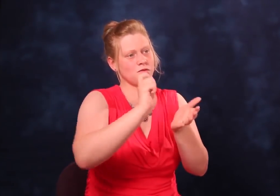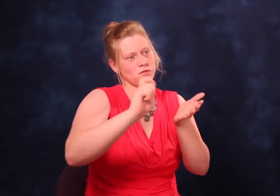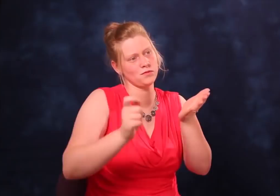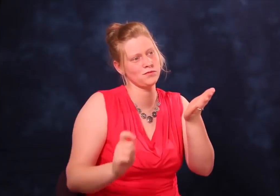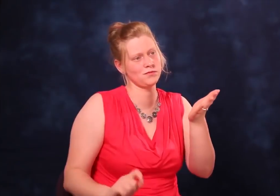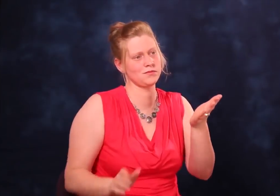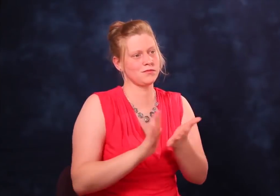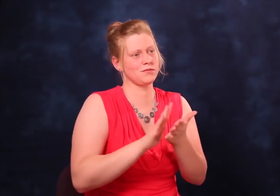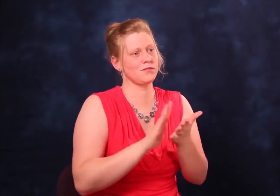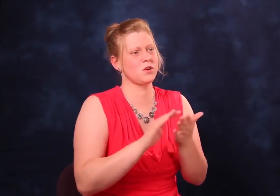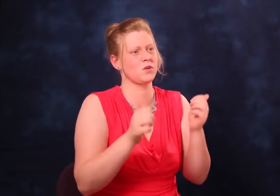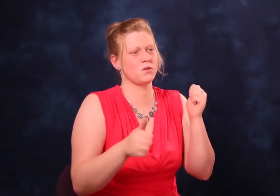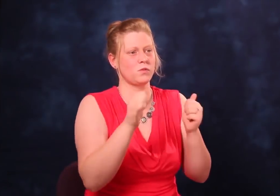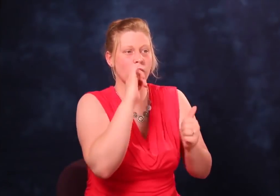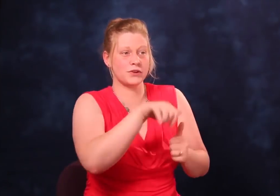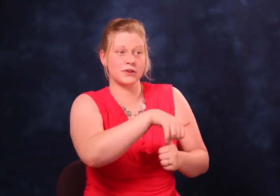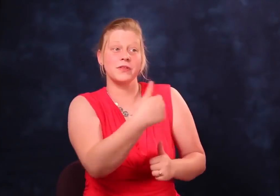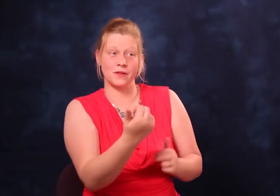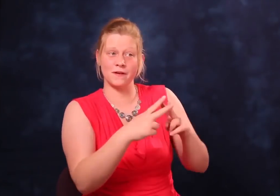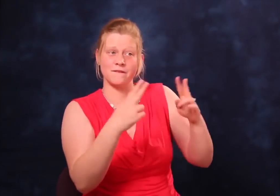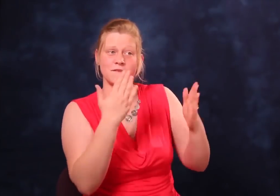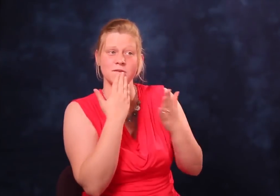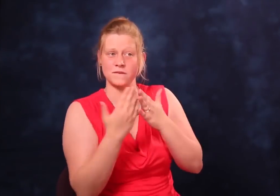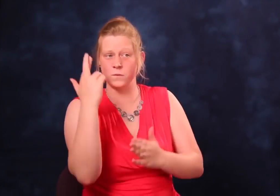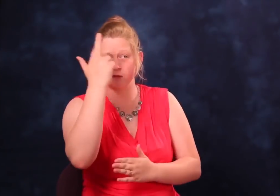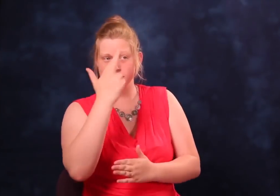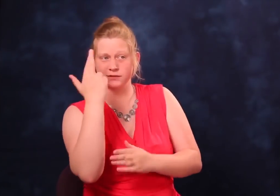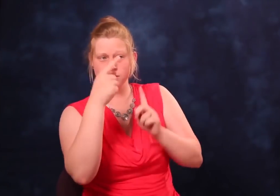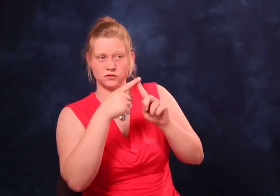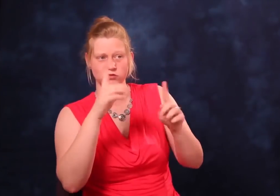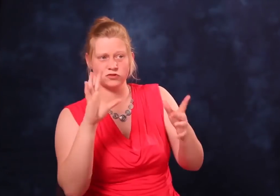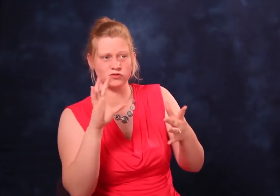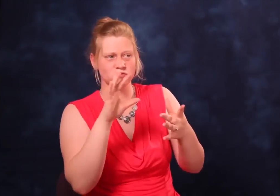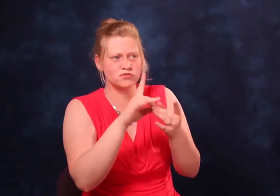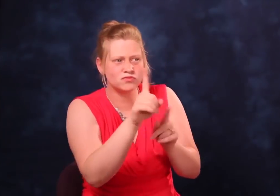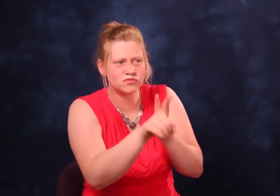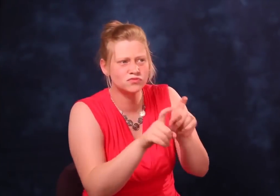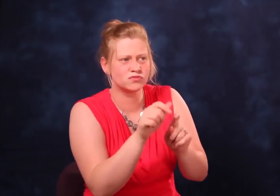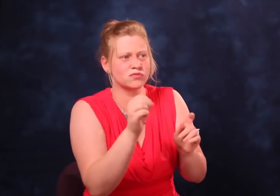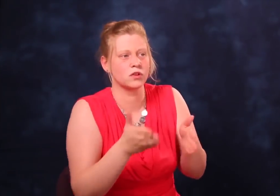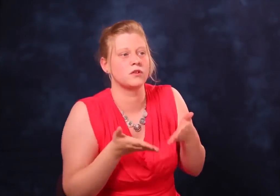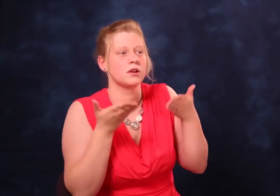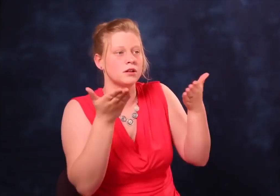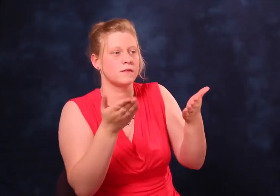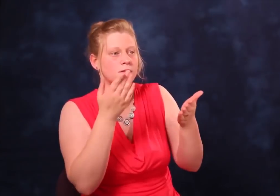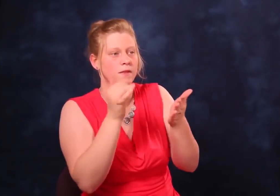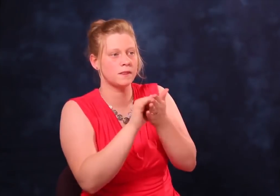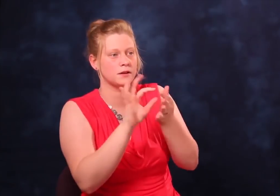with written material which is another very good reason to comply with requests that an